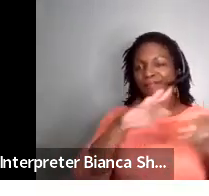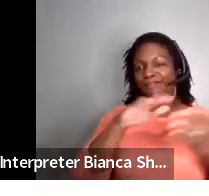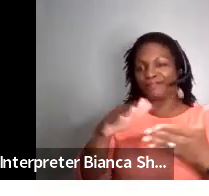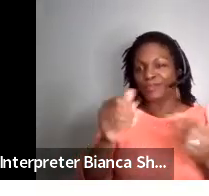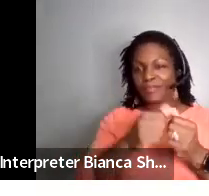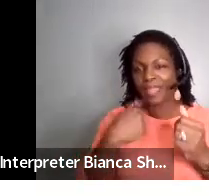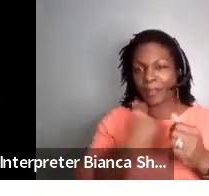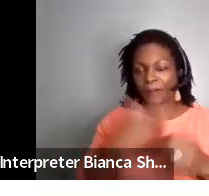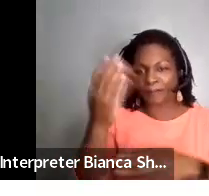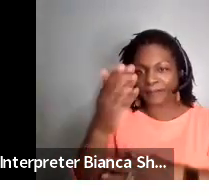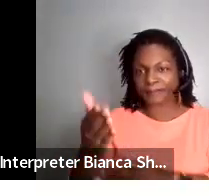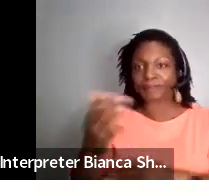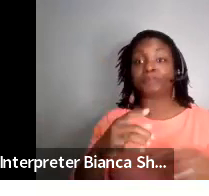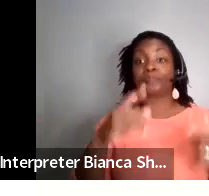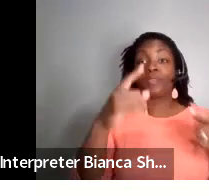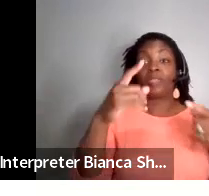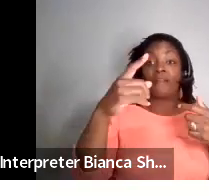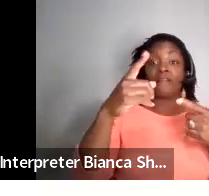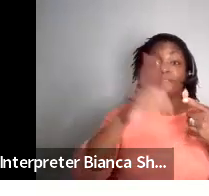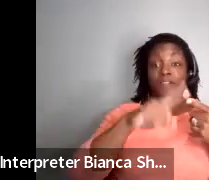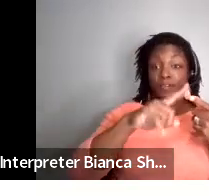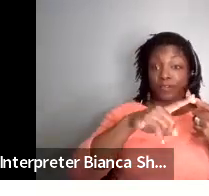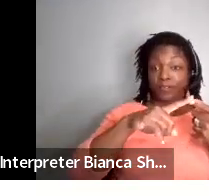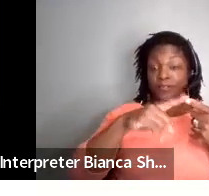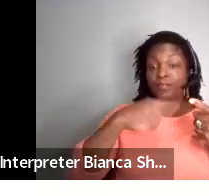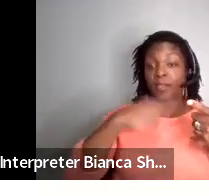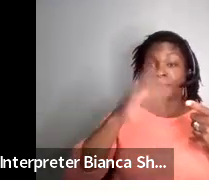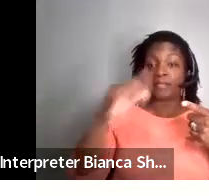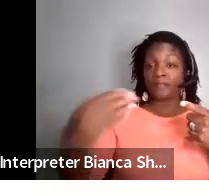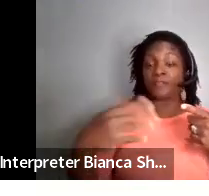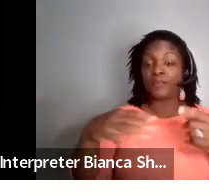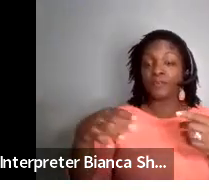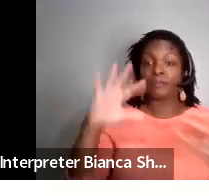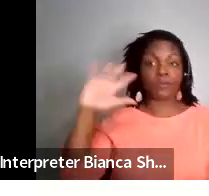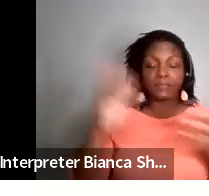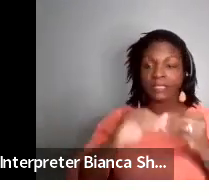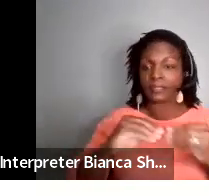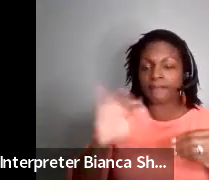One first of our first part of our presentation want to give you all an overview of what is the office of behavioral health?